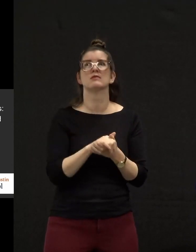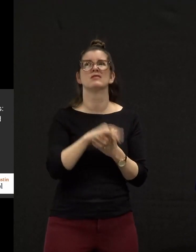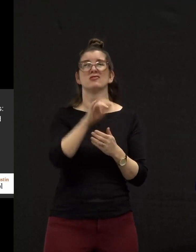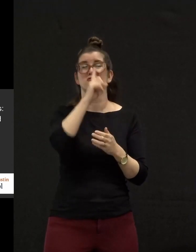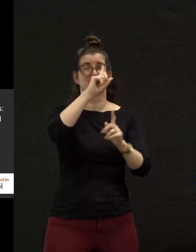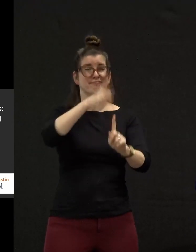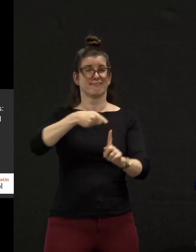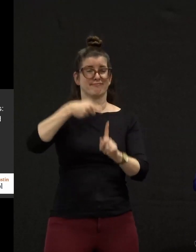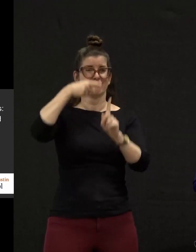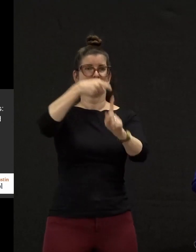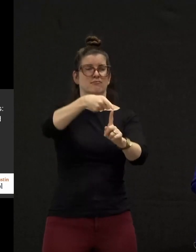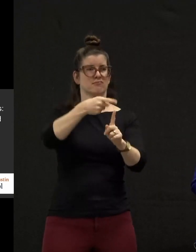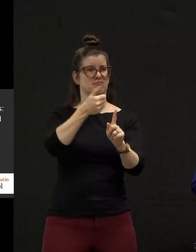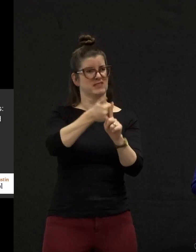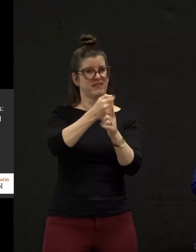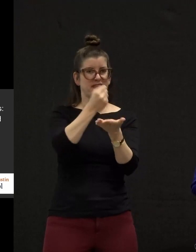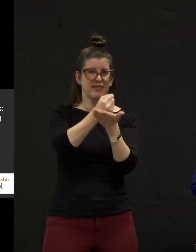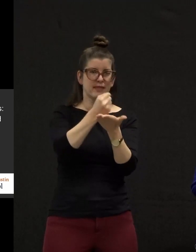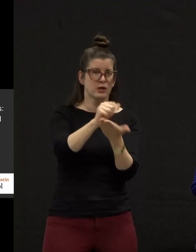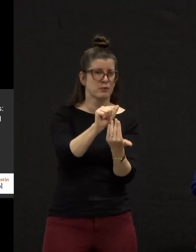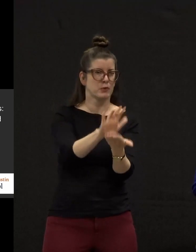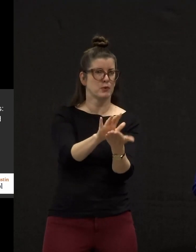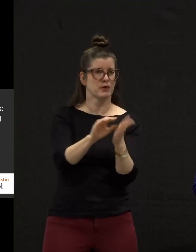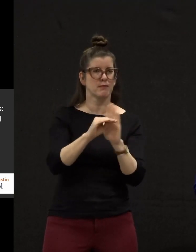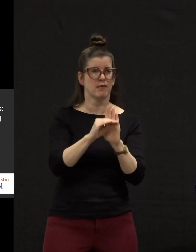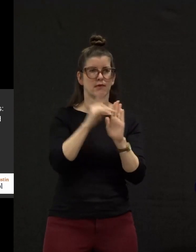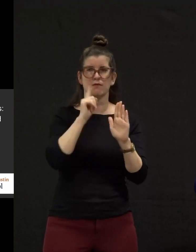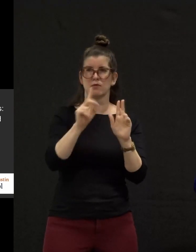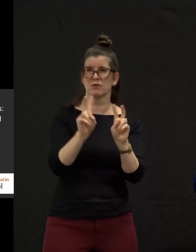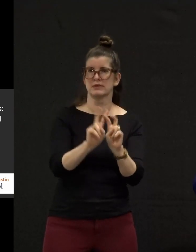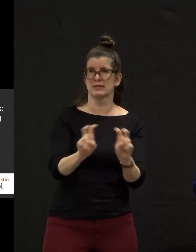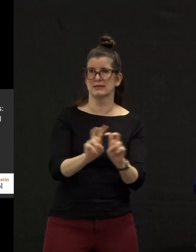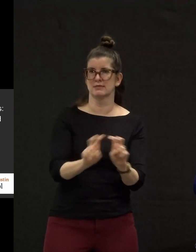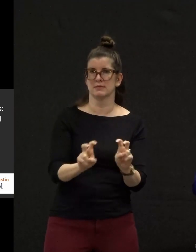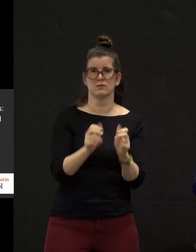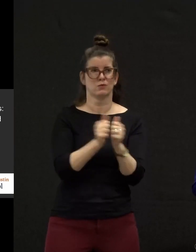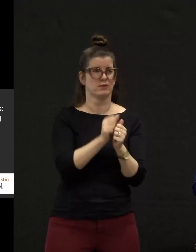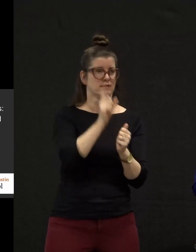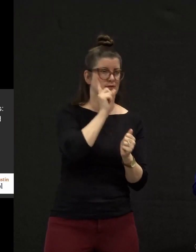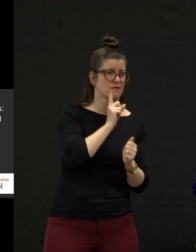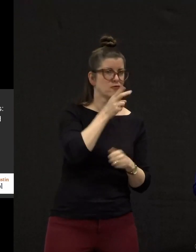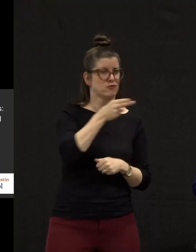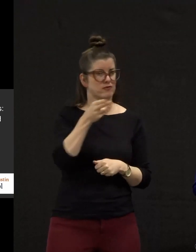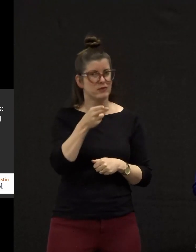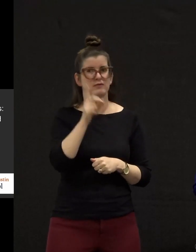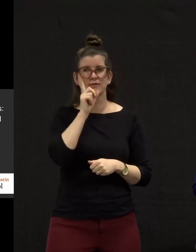a very therapeutic model of assessment for deaf/hard of hearing/deafblind youth.